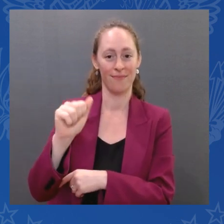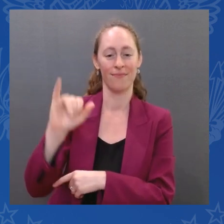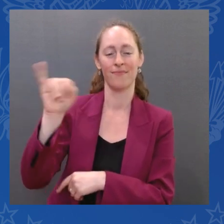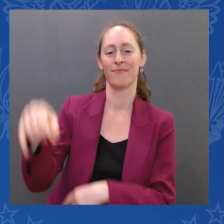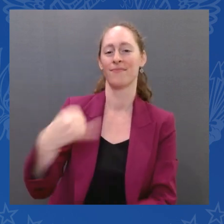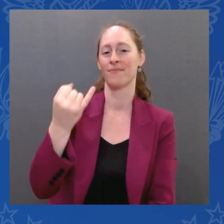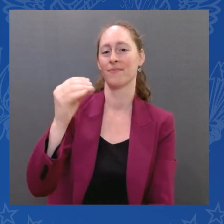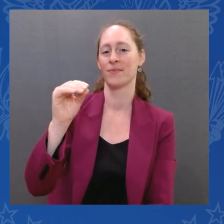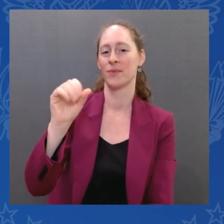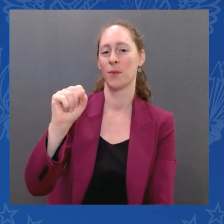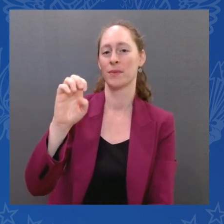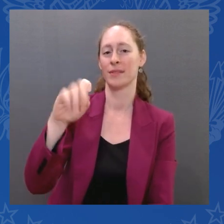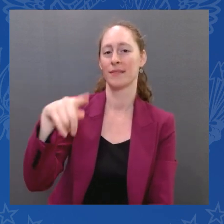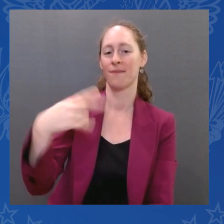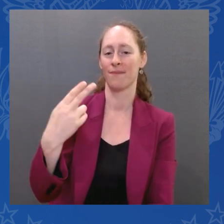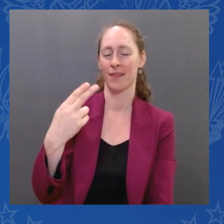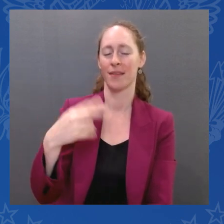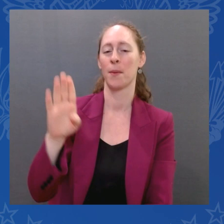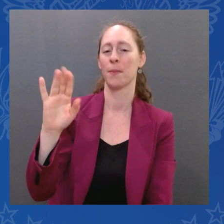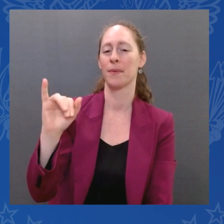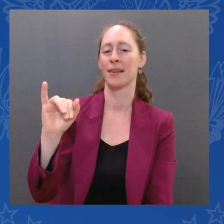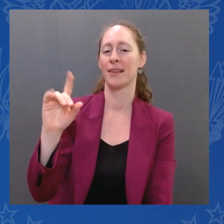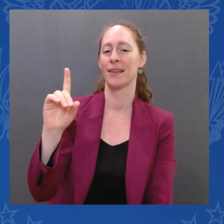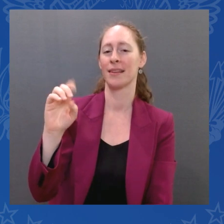President Herzog, Mr. Prime Minister Lapid,